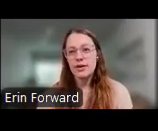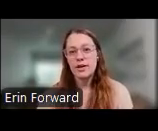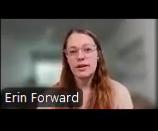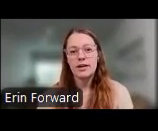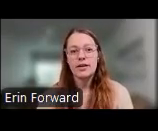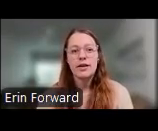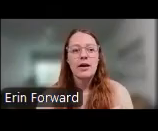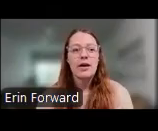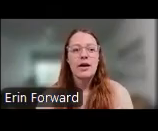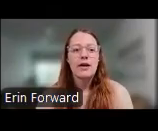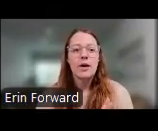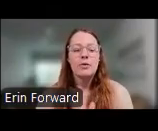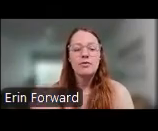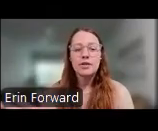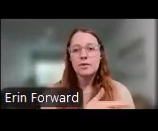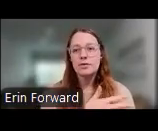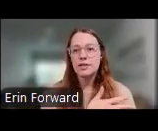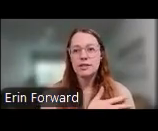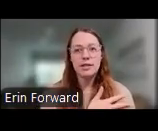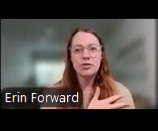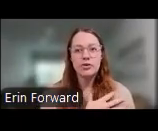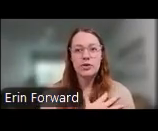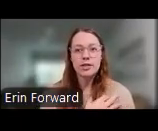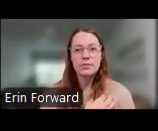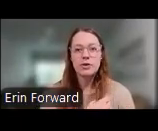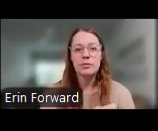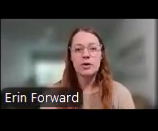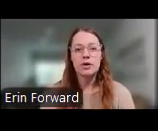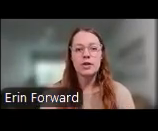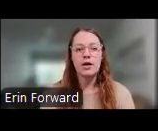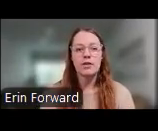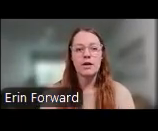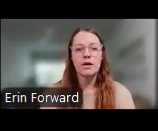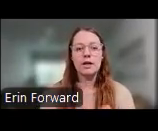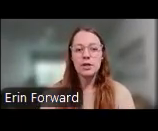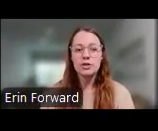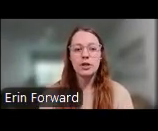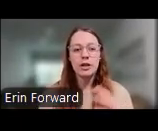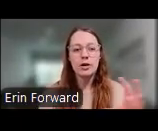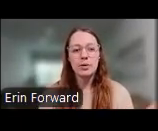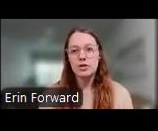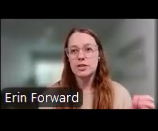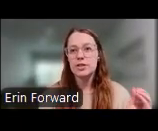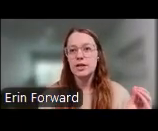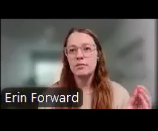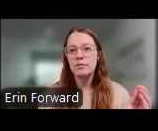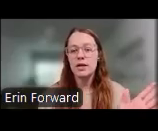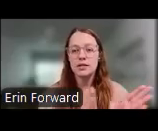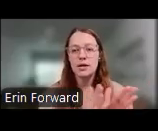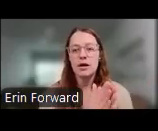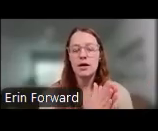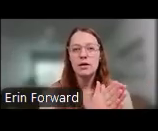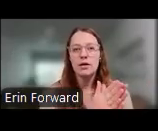Carolina. I previously was at Cincinnati Children's Hospital and worked on their inpatient and outpatient team. I saw